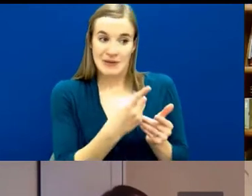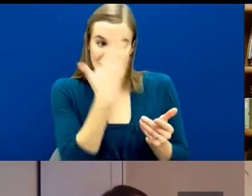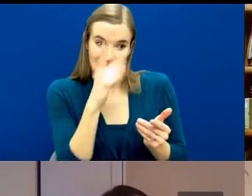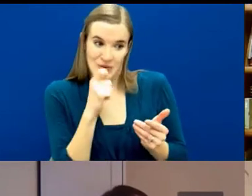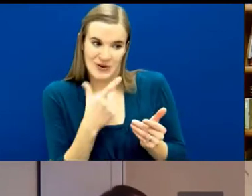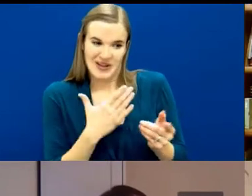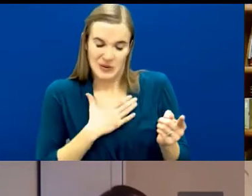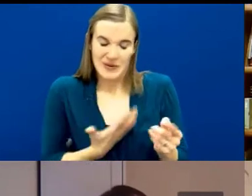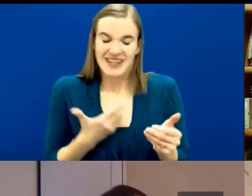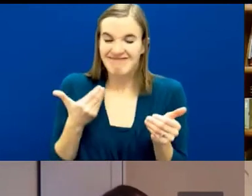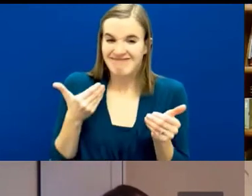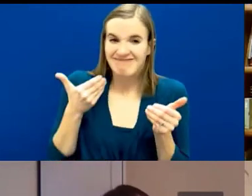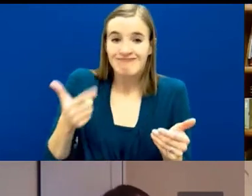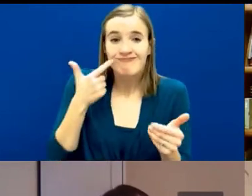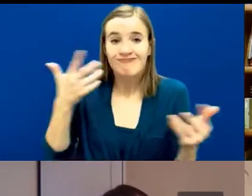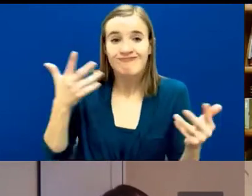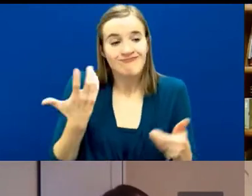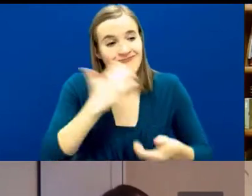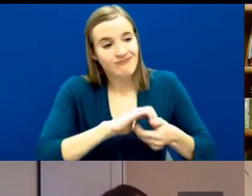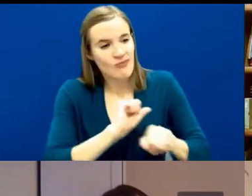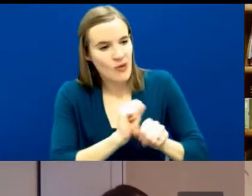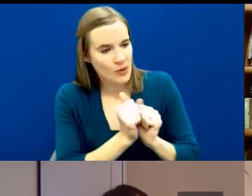personally enriched from learning from you and working with you. And so I'm